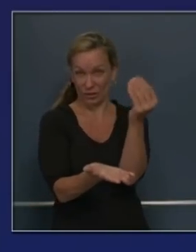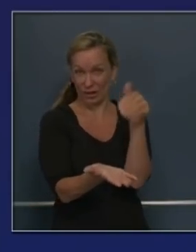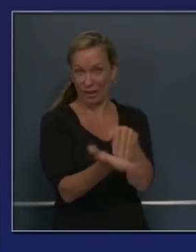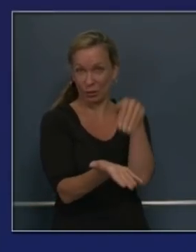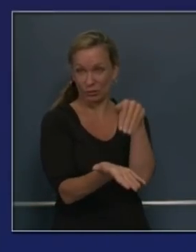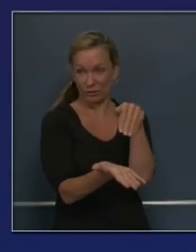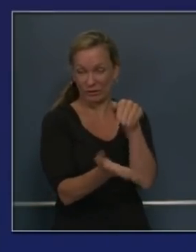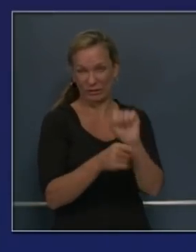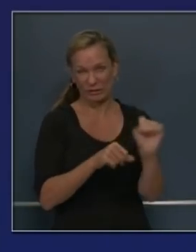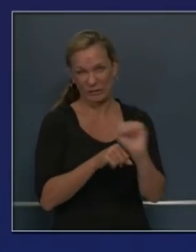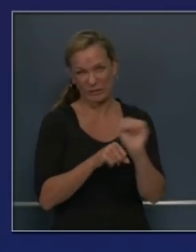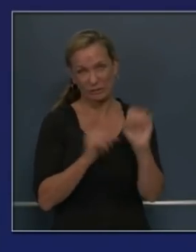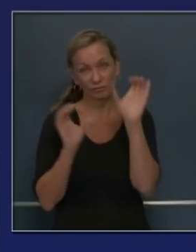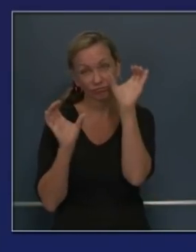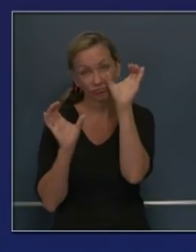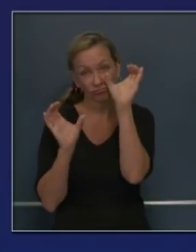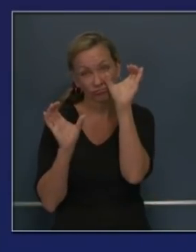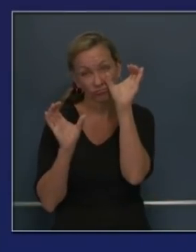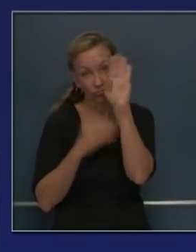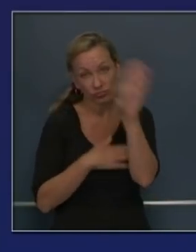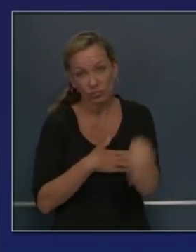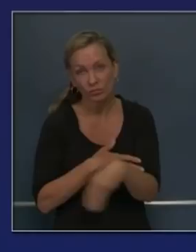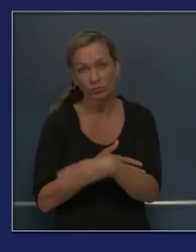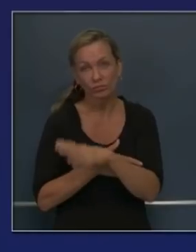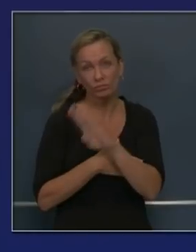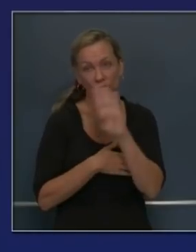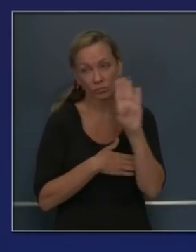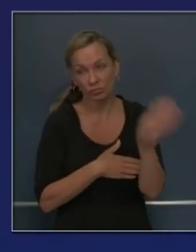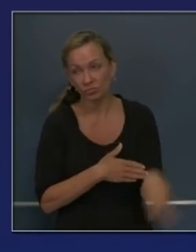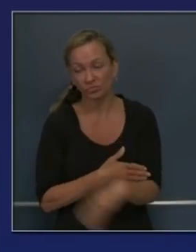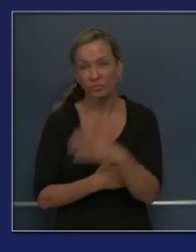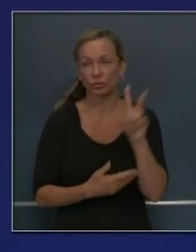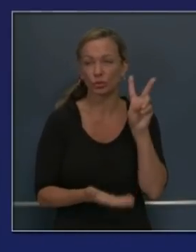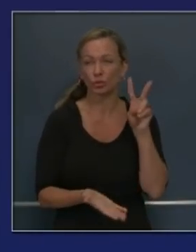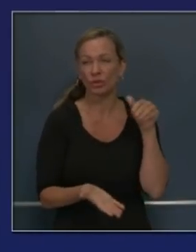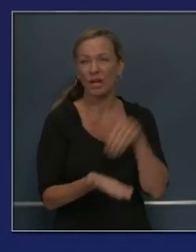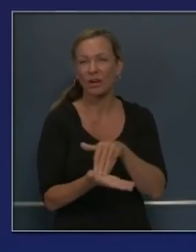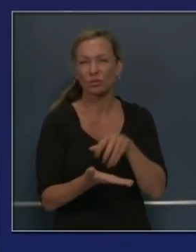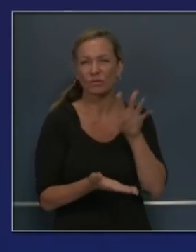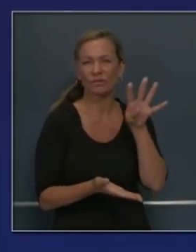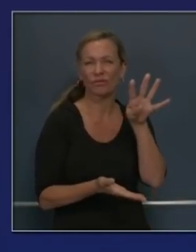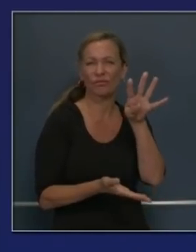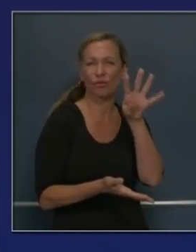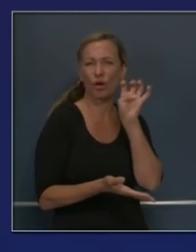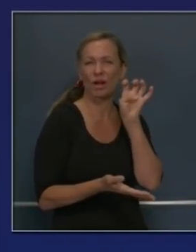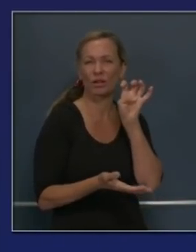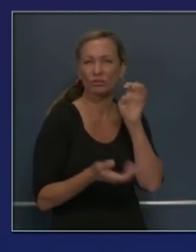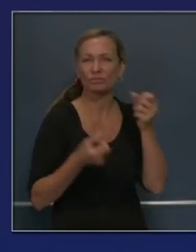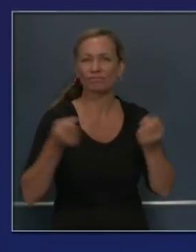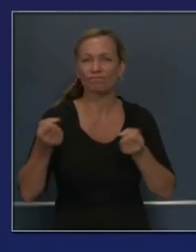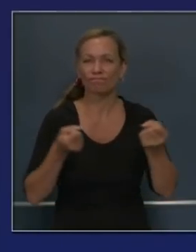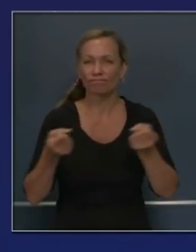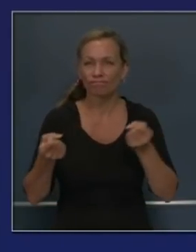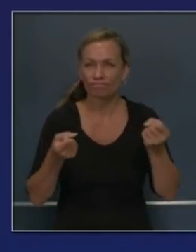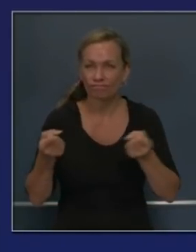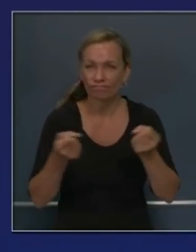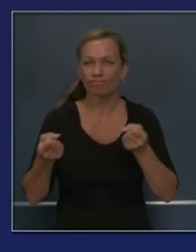SPEAKING OF PERSONNEL, WE HAVE ACTIVELY 14,000 FIREFIGHTERS WORKING ON THESE WILDFIRES,